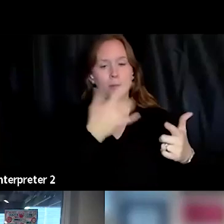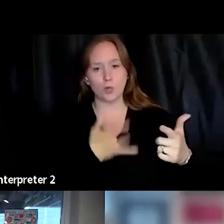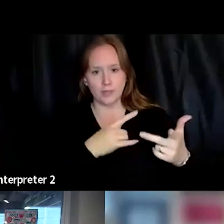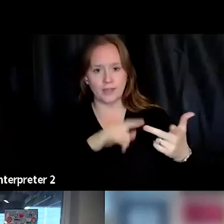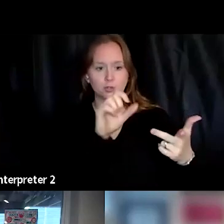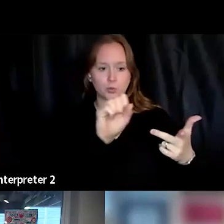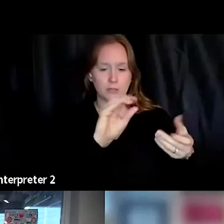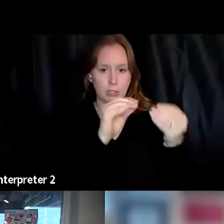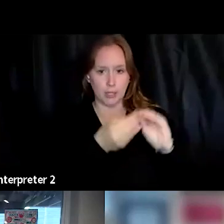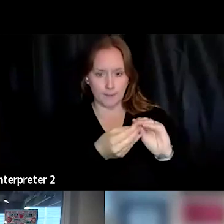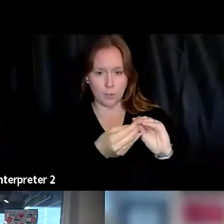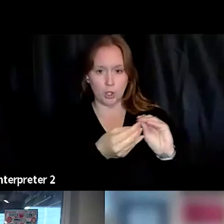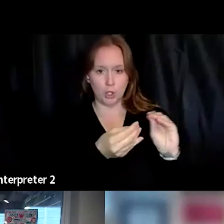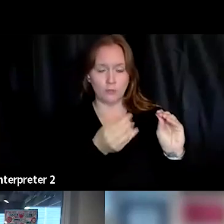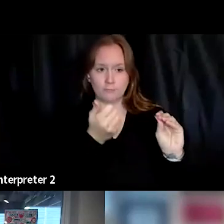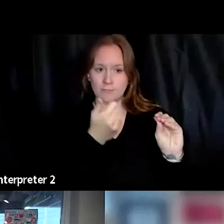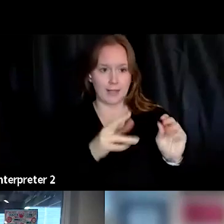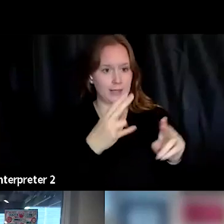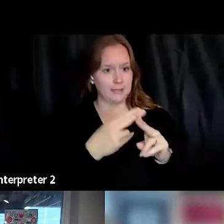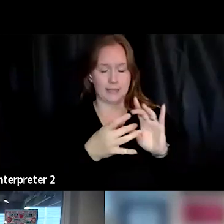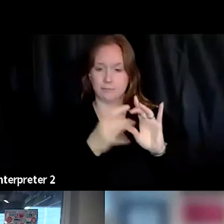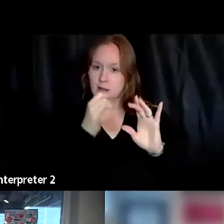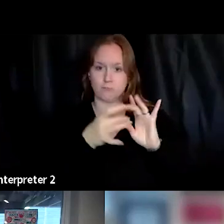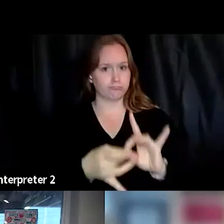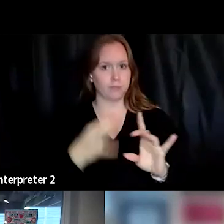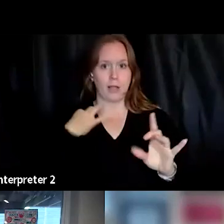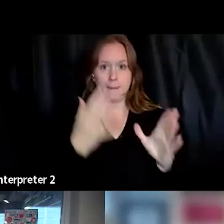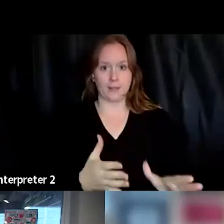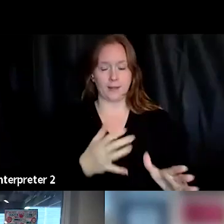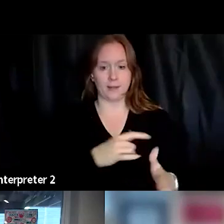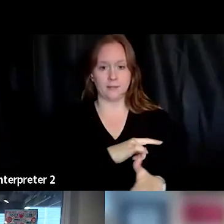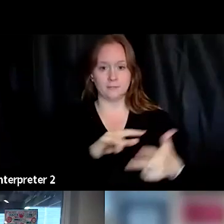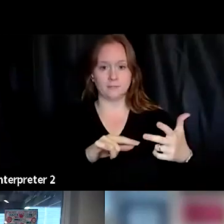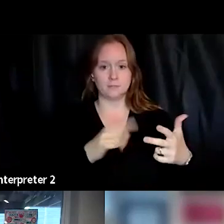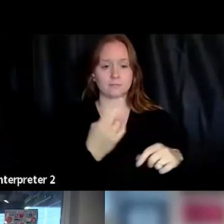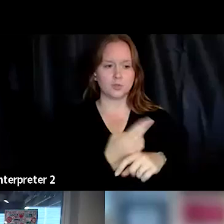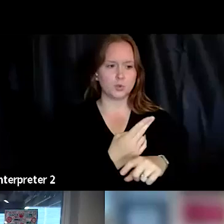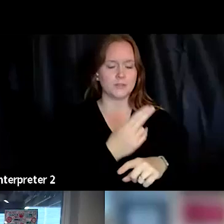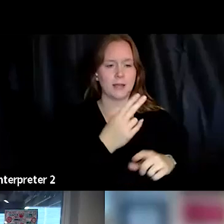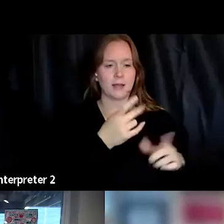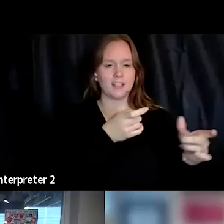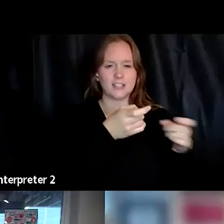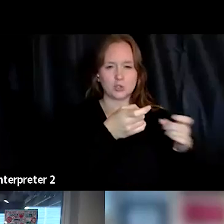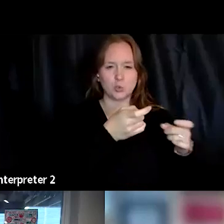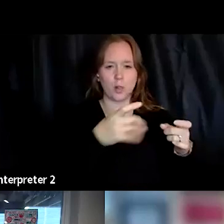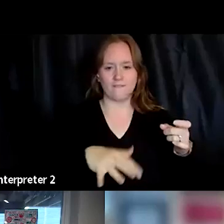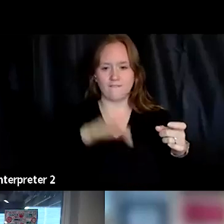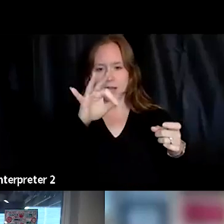any names that aren't related to the applicant. You can use that Ctrl + find or Ctrl + replace, and you can make sure that they are all removed.